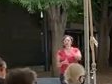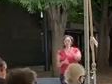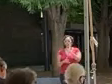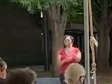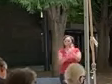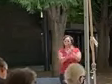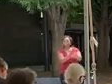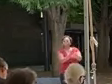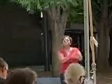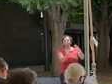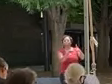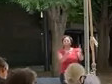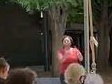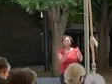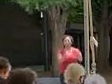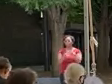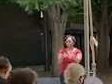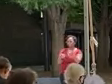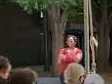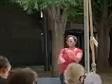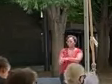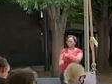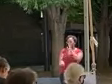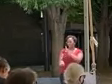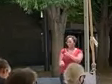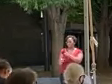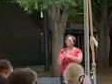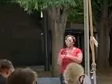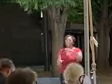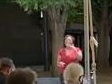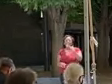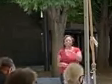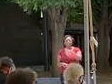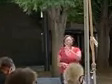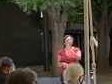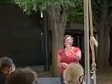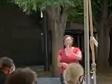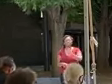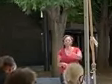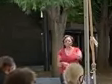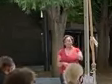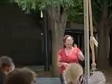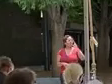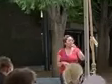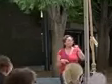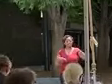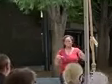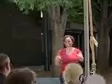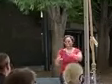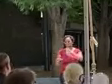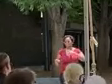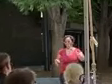I would like to thank the FDR Memorial Legacy Committee for organizing today's observation.